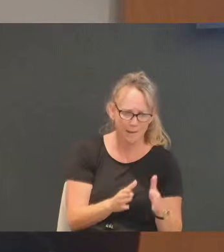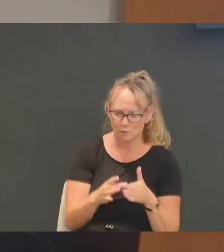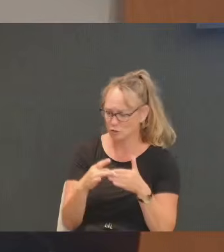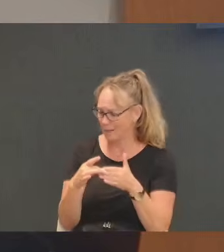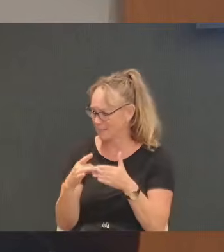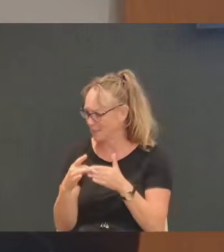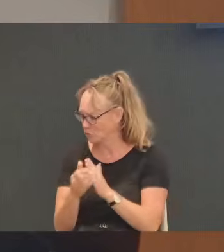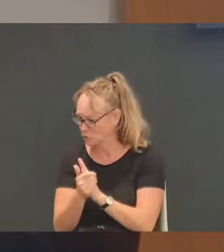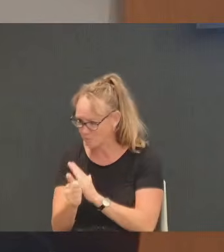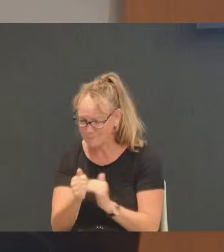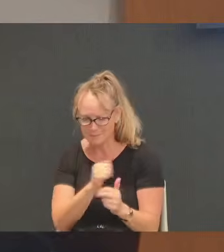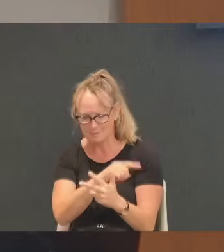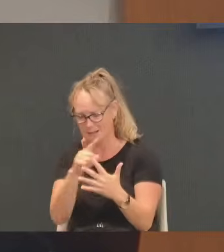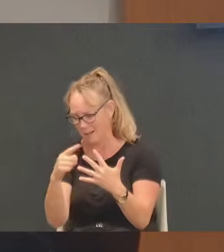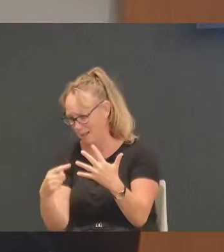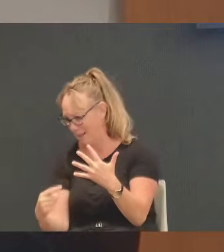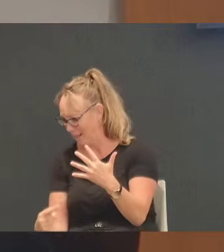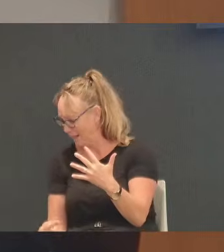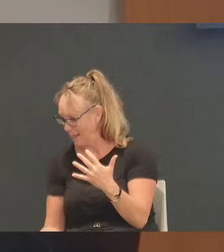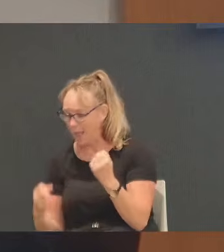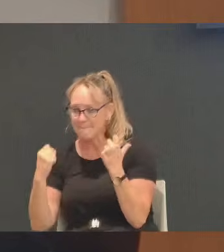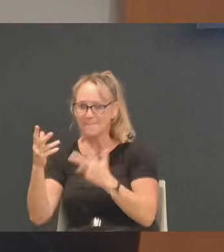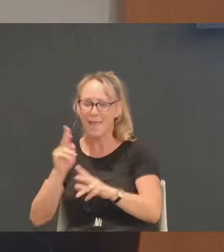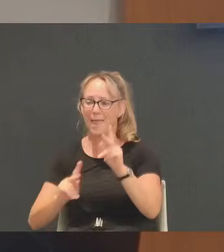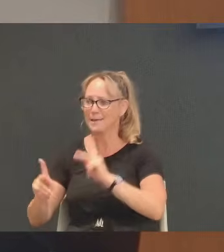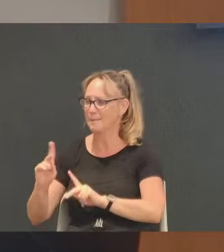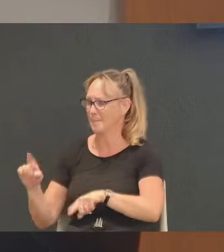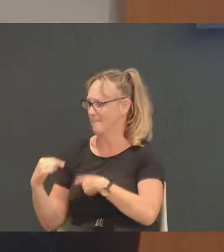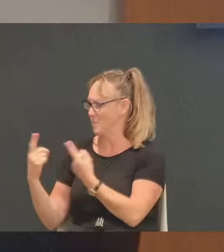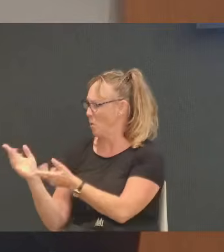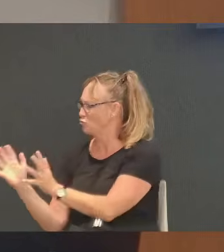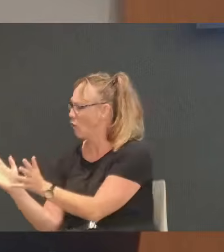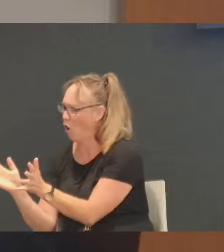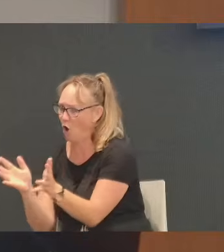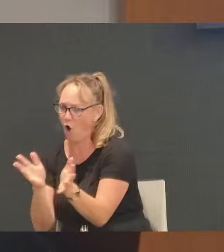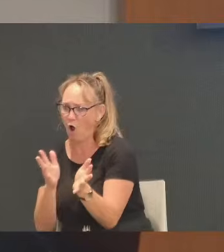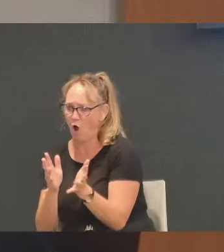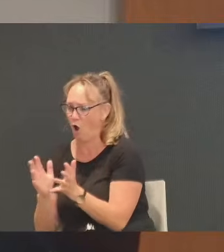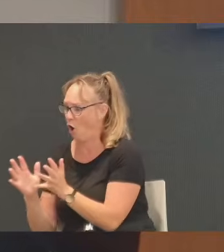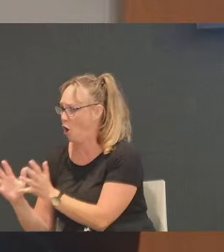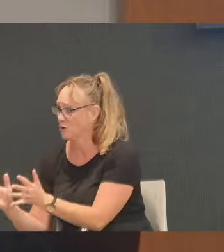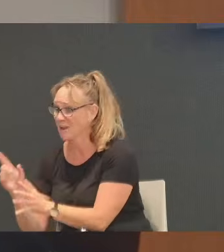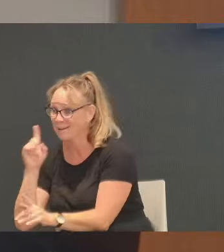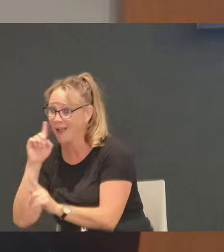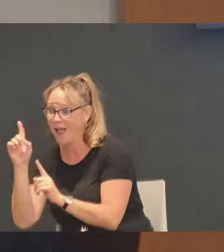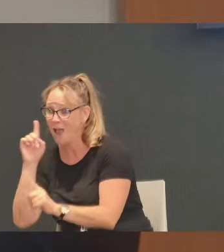with many people over the past few weeks. and the words that I've heard used to describe Bob by